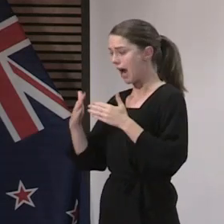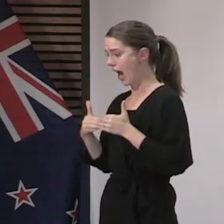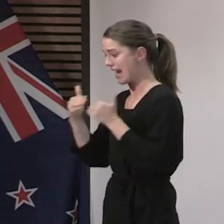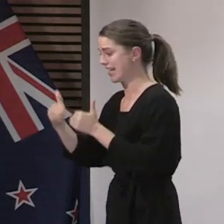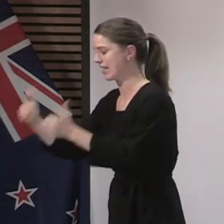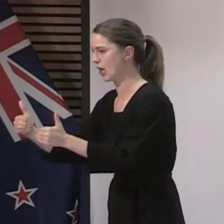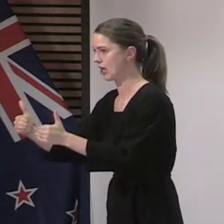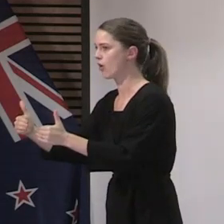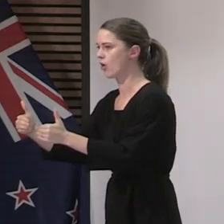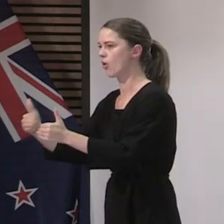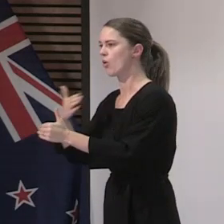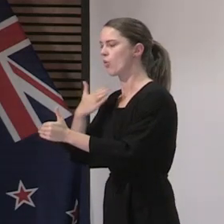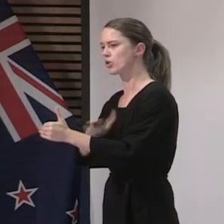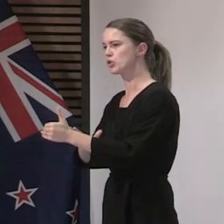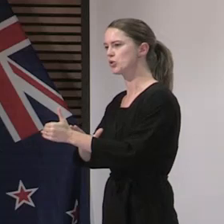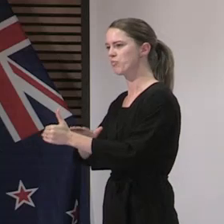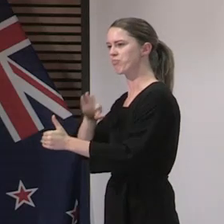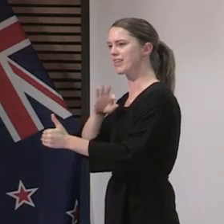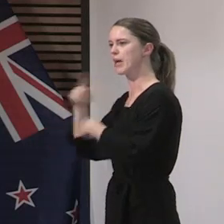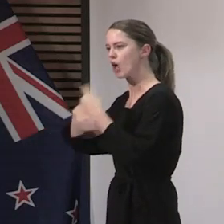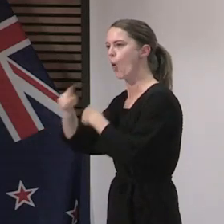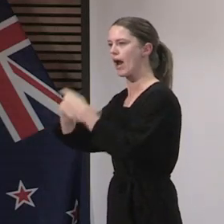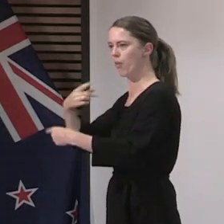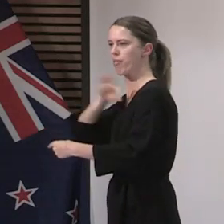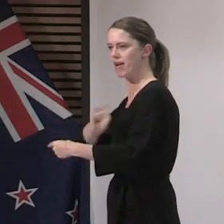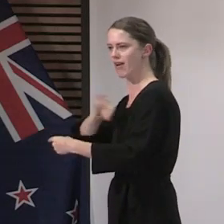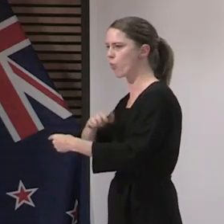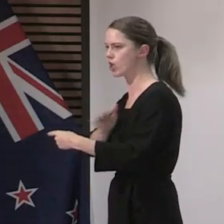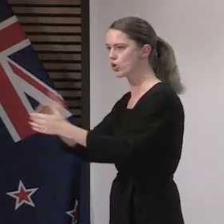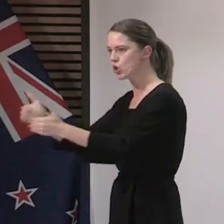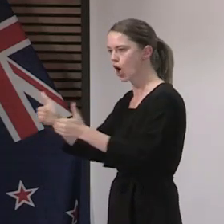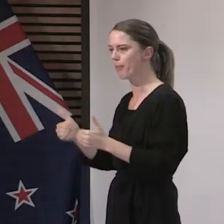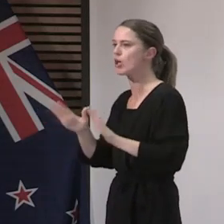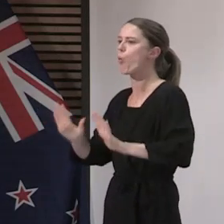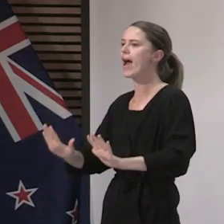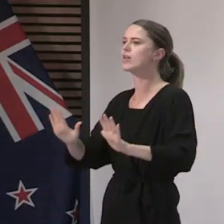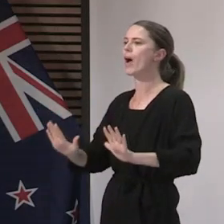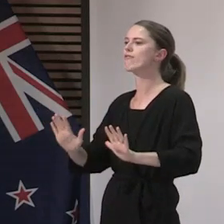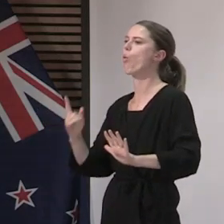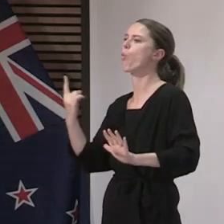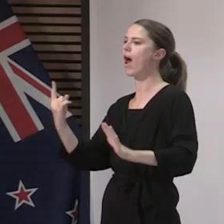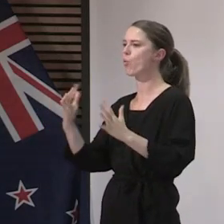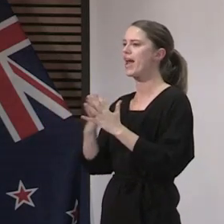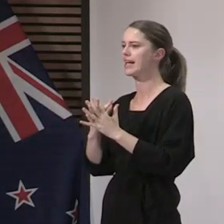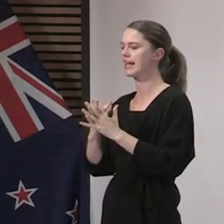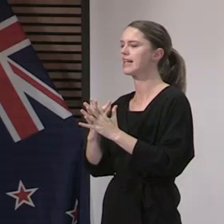Cabinet wanted to make sure that we lock in our gains and